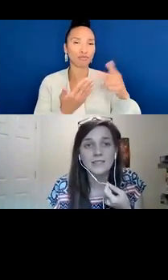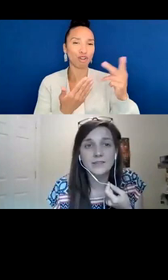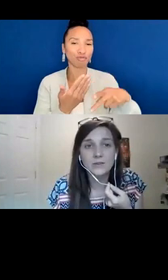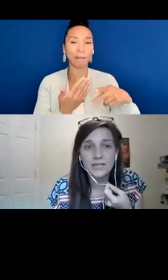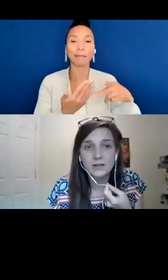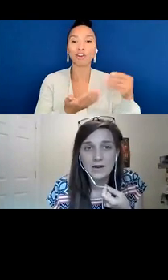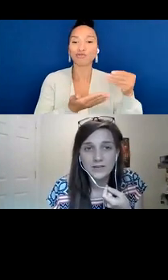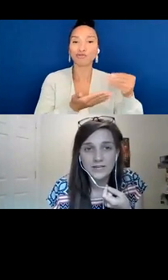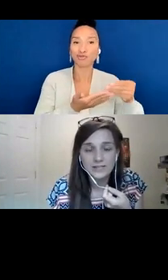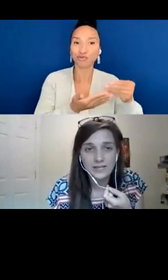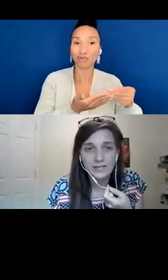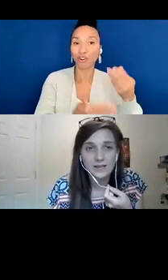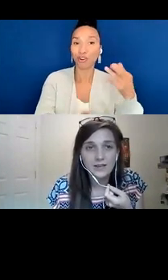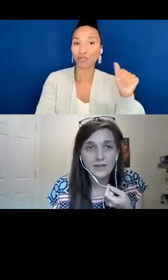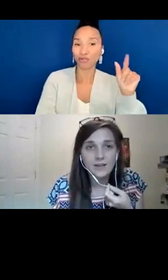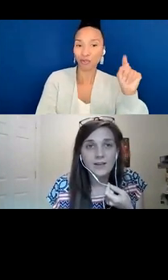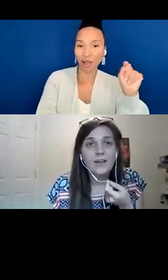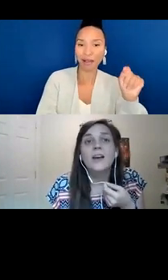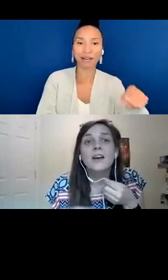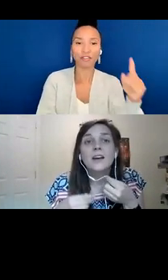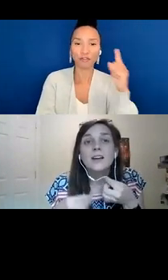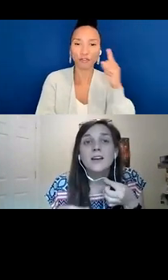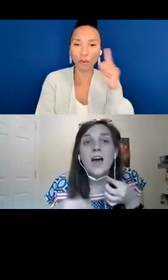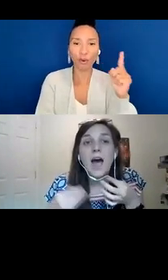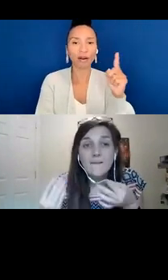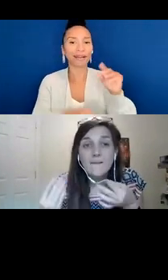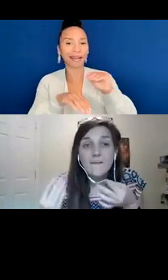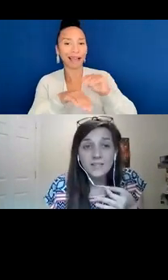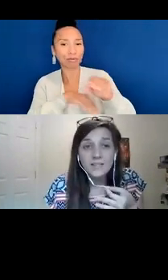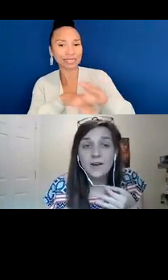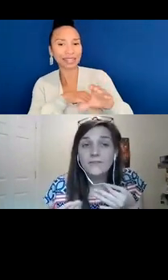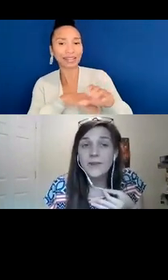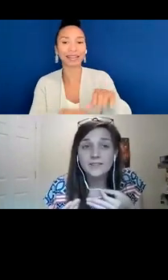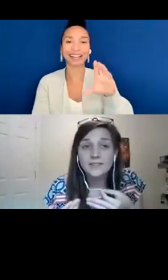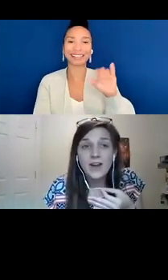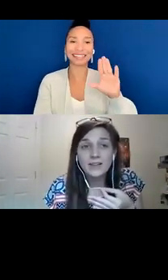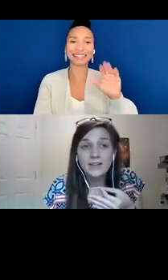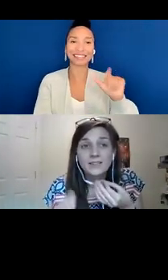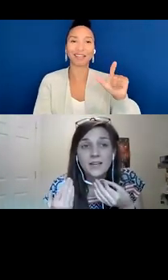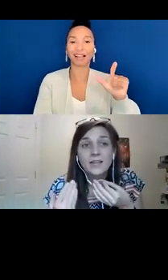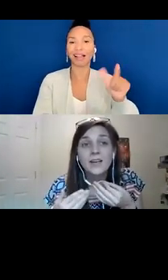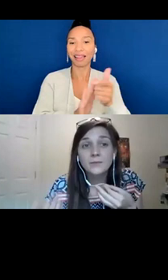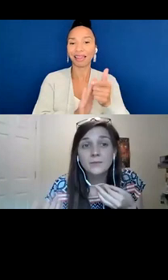and civil legal advocacy. A victim of domestic violence comes